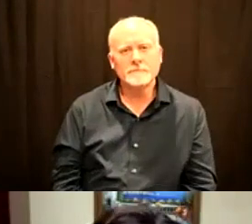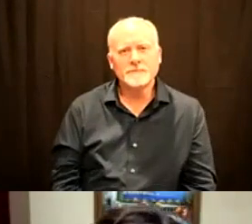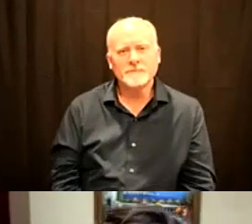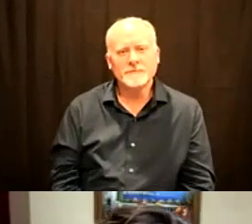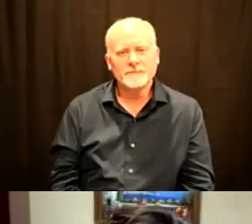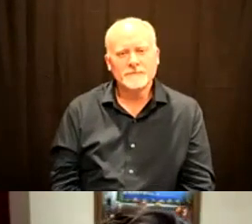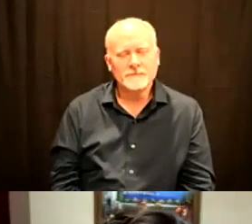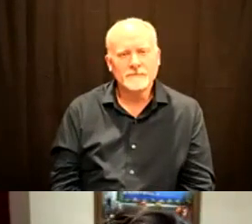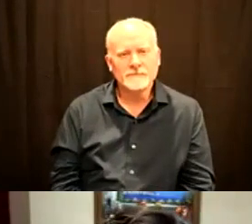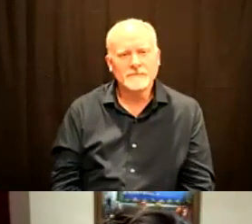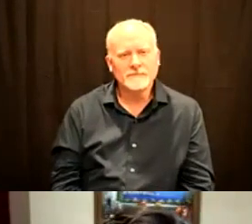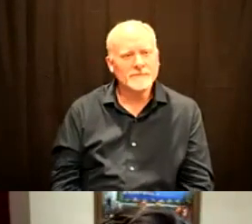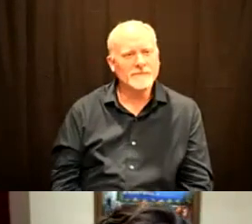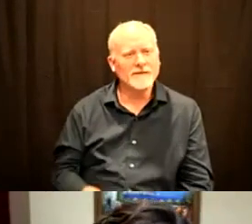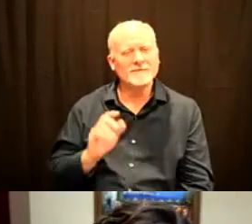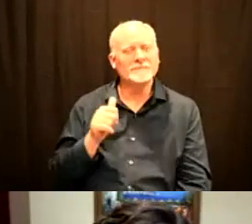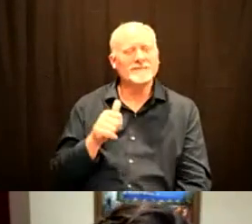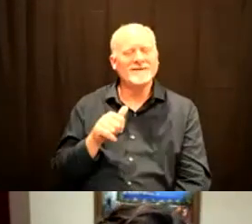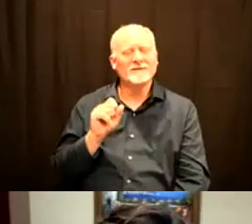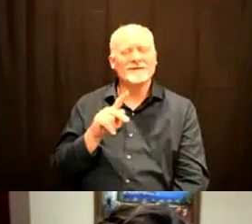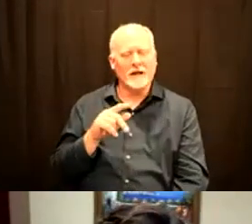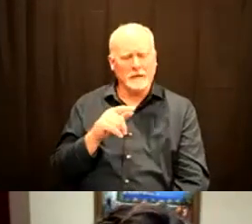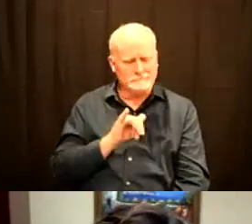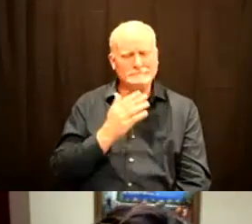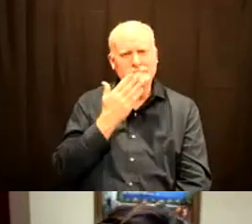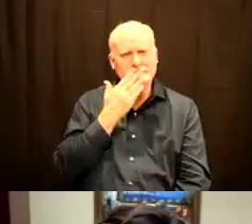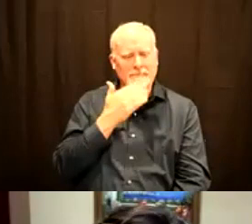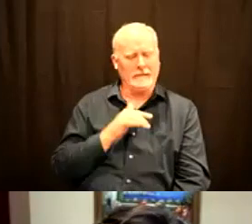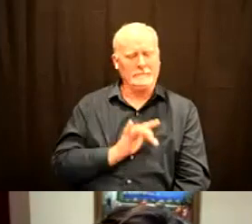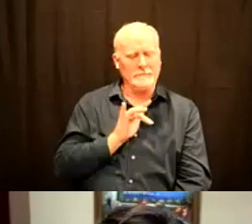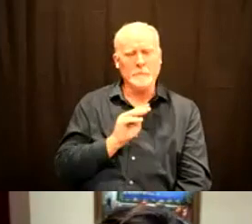leon mute um so i just want to say again thank you you've got great